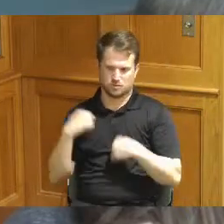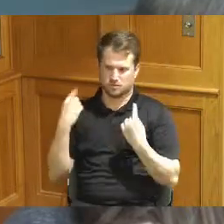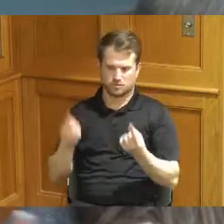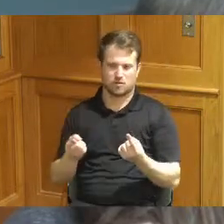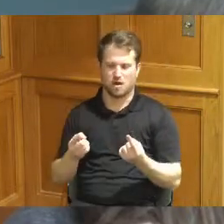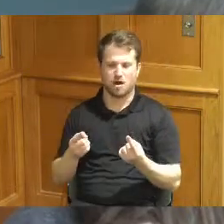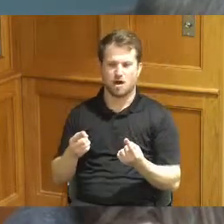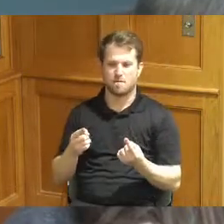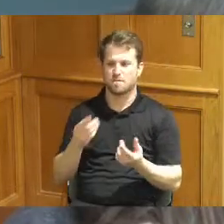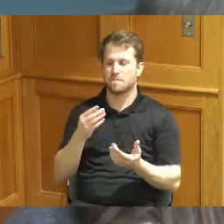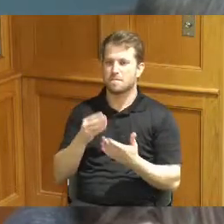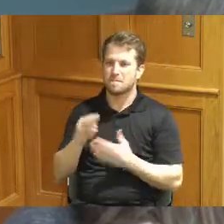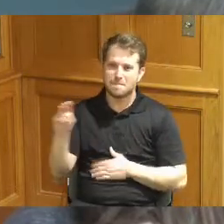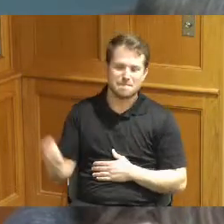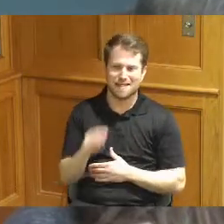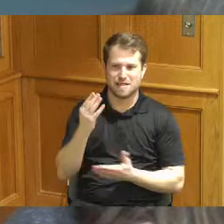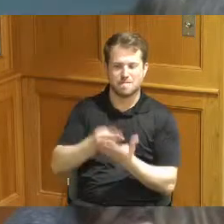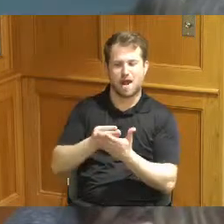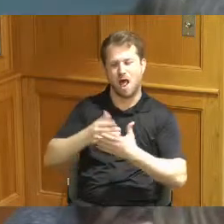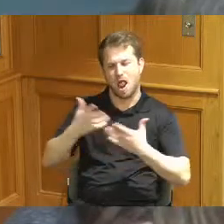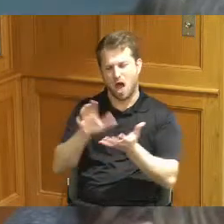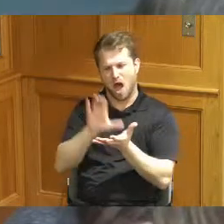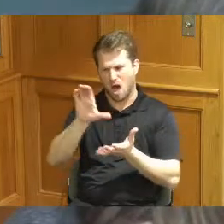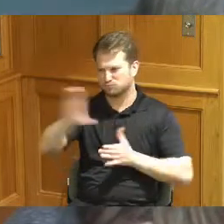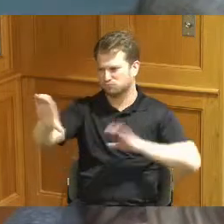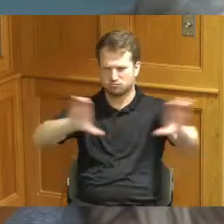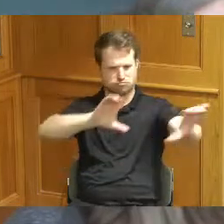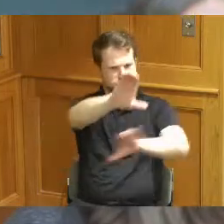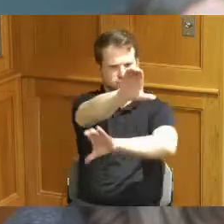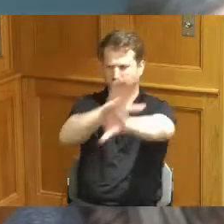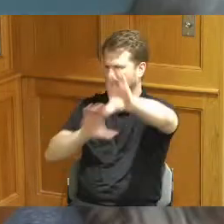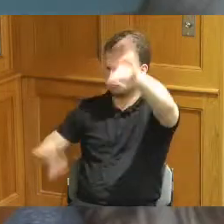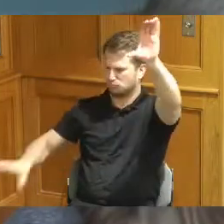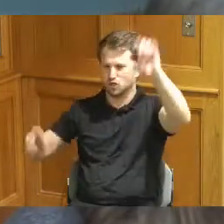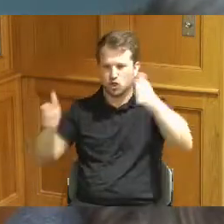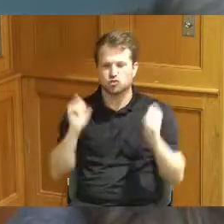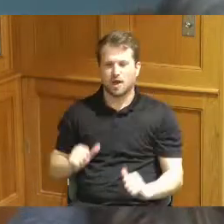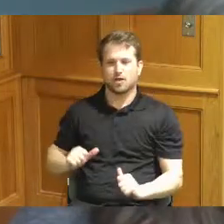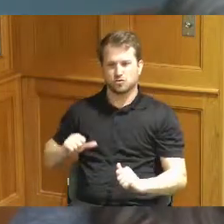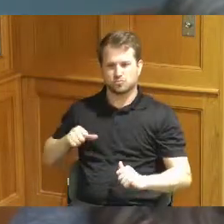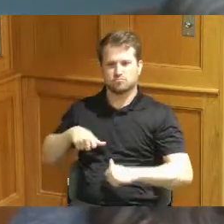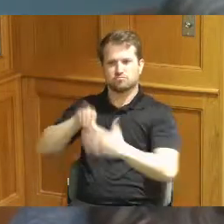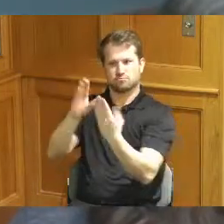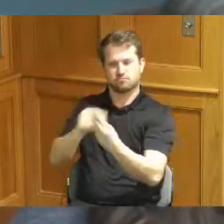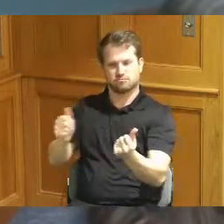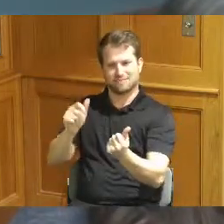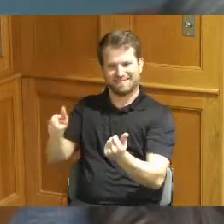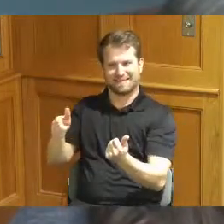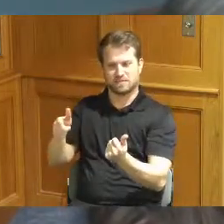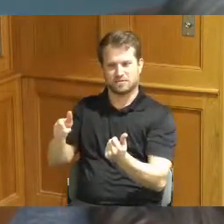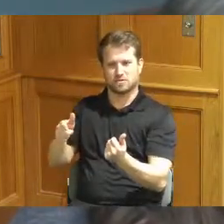areas to try to tackle this issue so that we can have one Hamilton County where everybody can